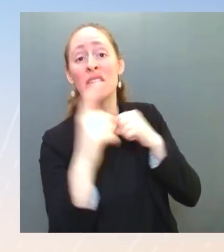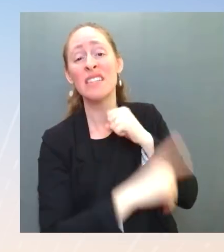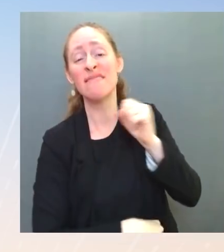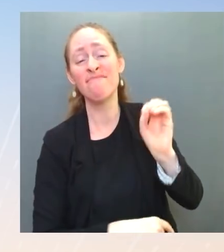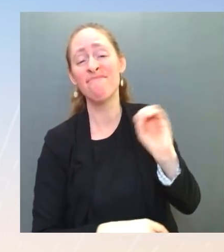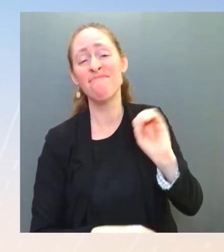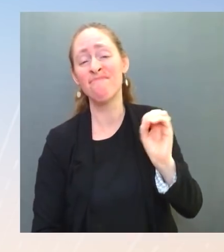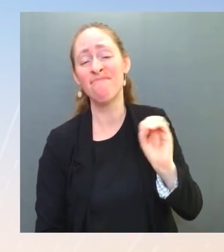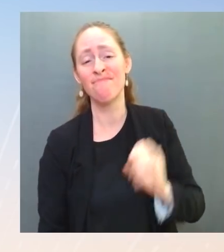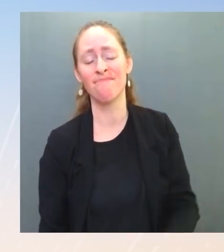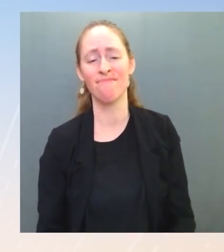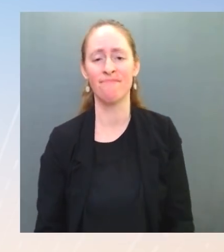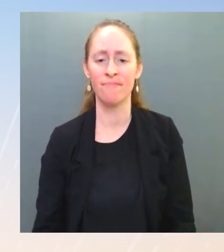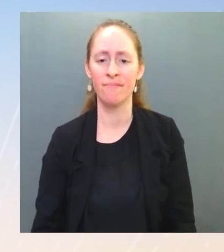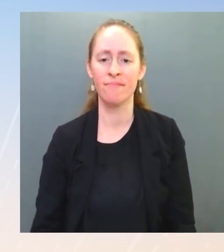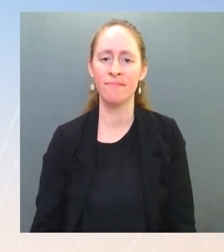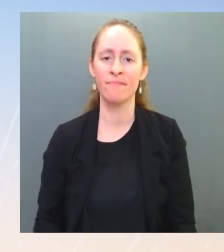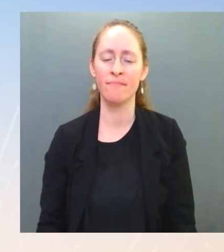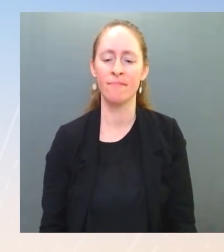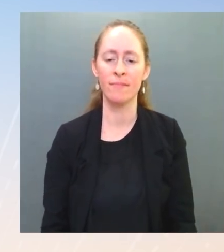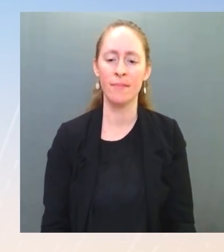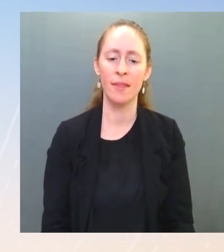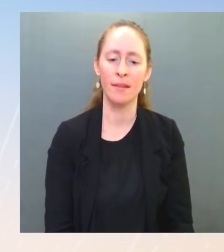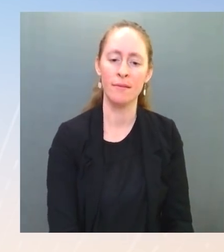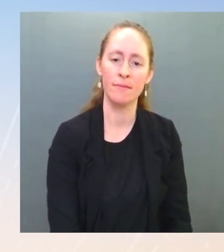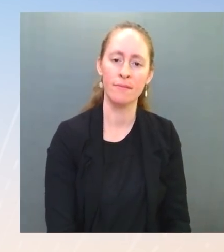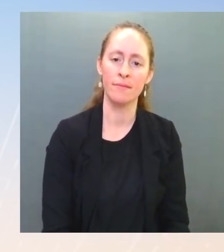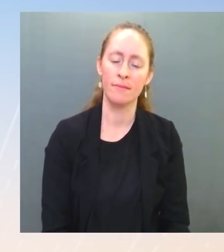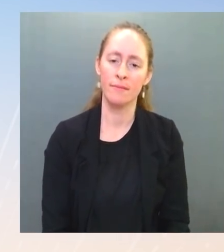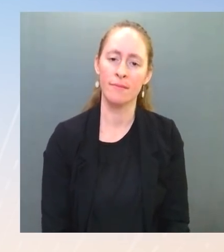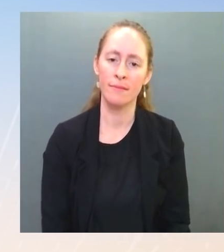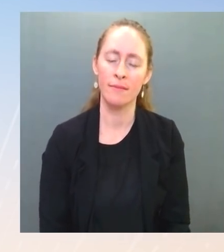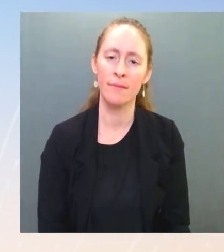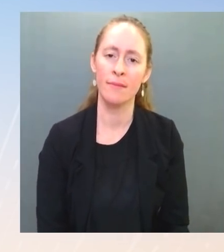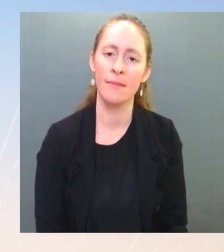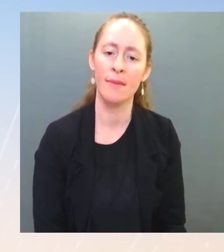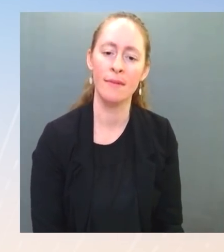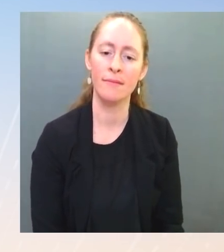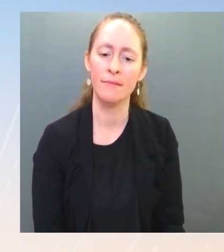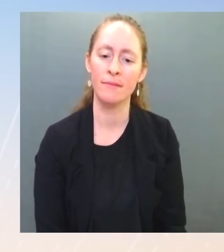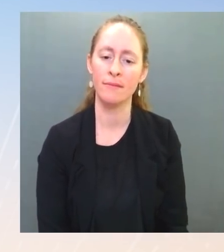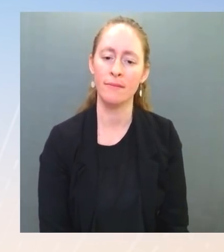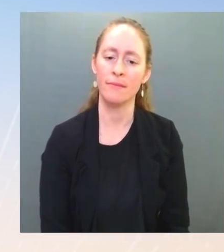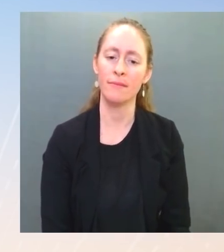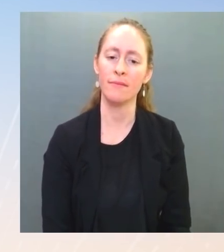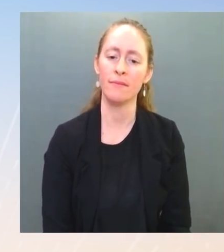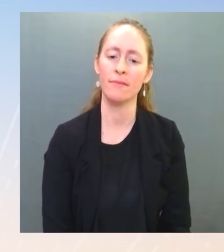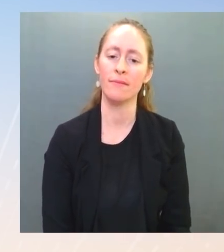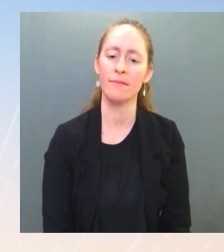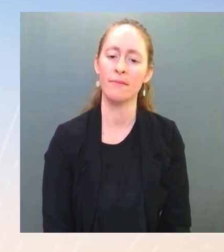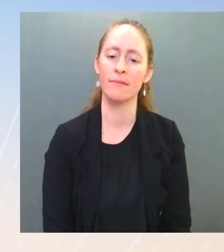So you're saying that, because of the president's work, then we will see in the core inflation, without gas and food.